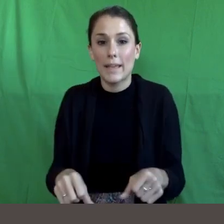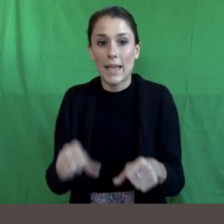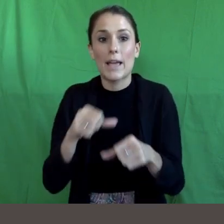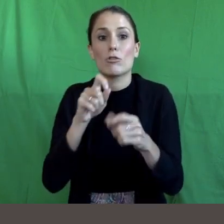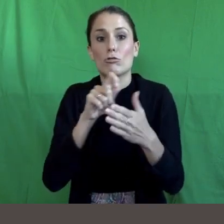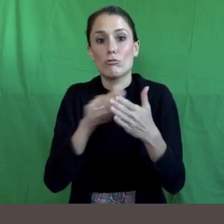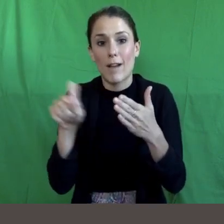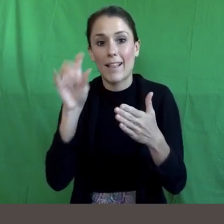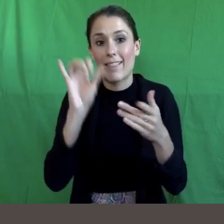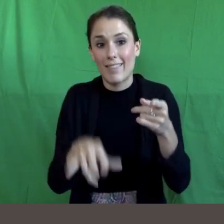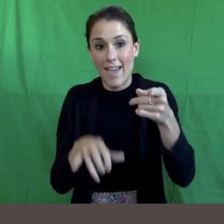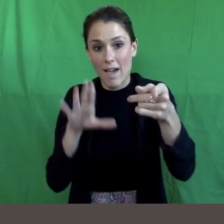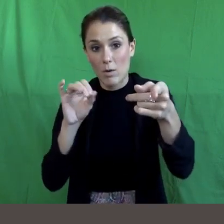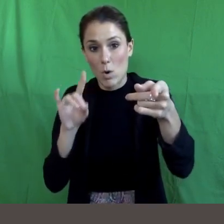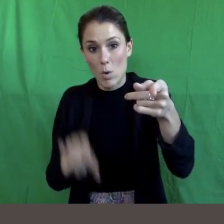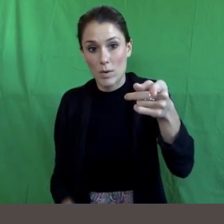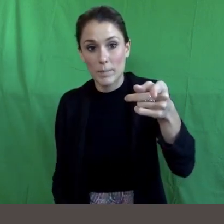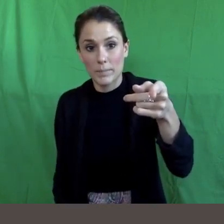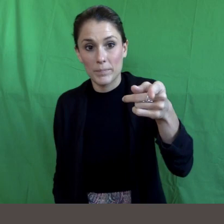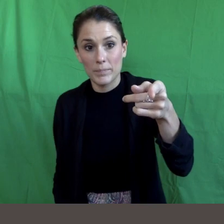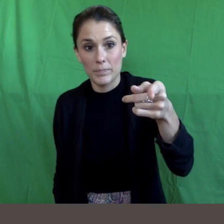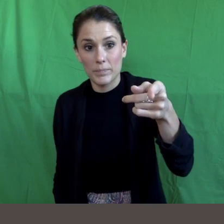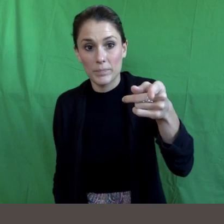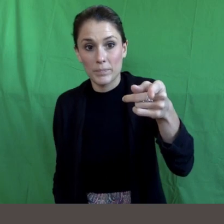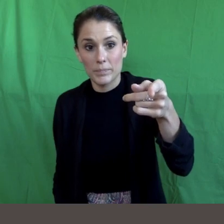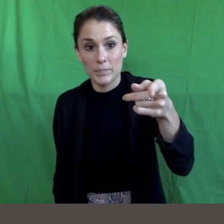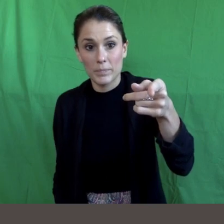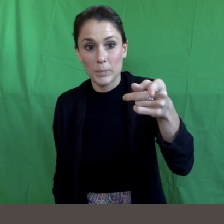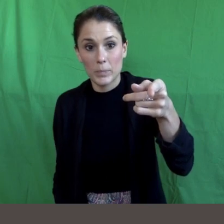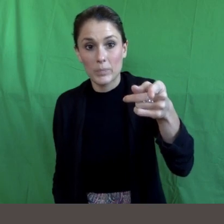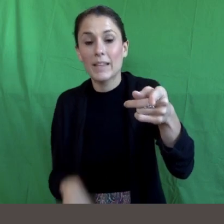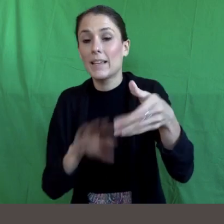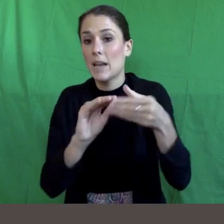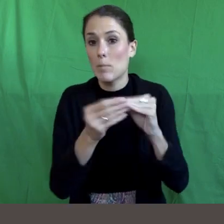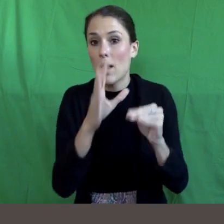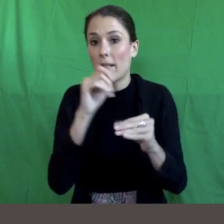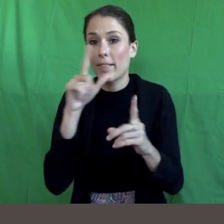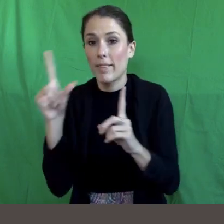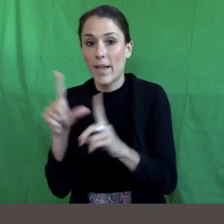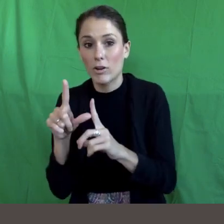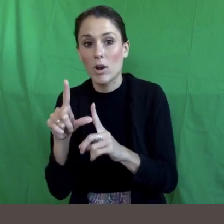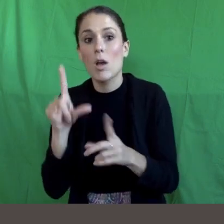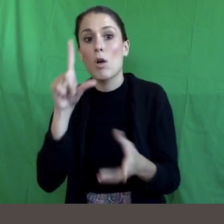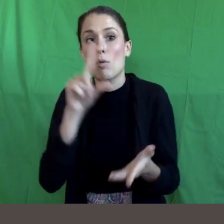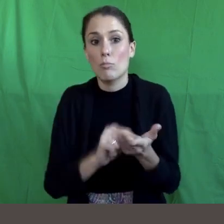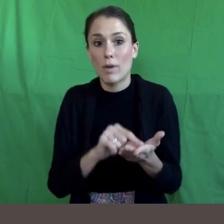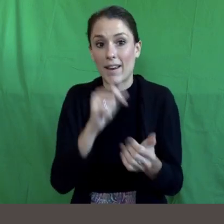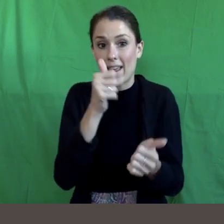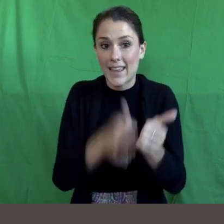We could write code like this for character in the chain made up of these two generators, digits and letters.